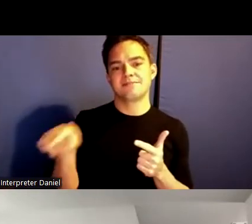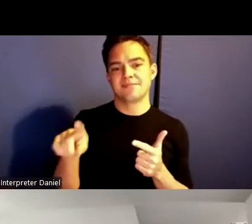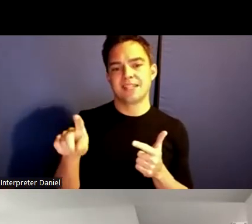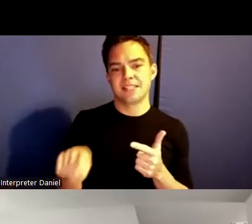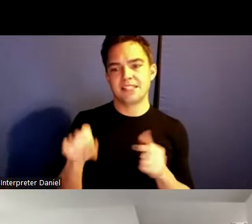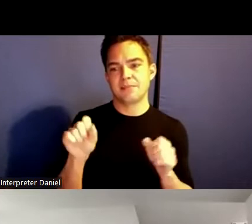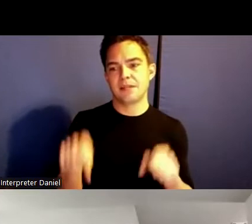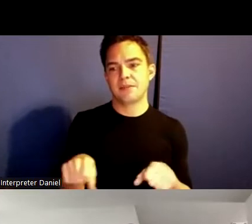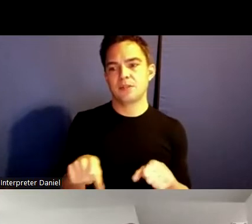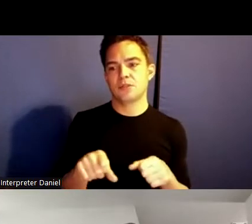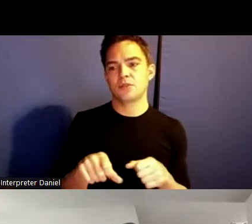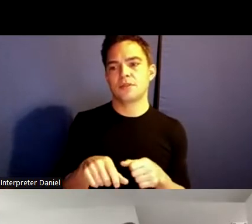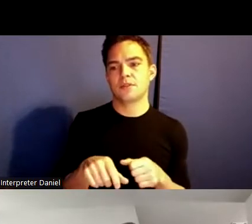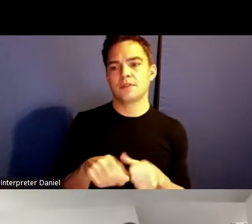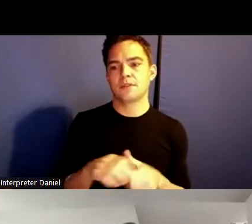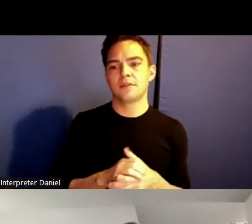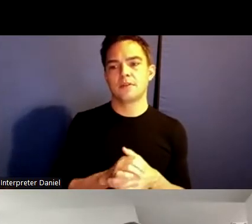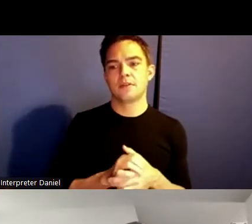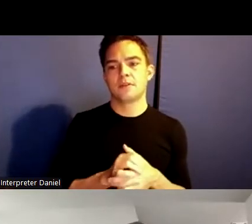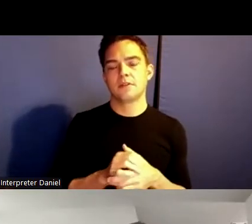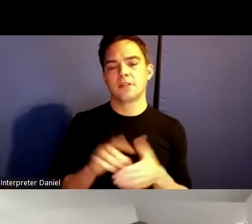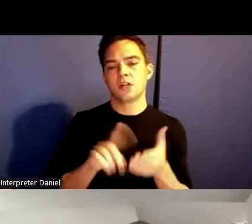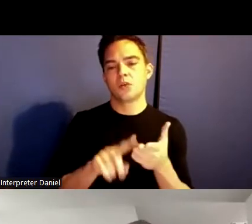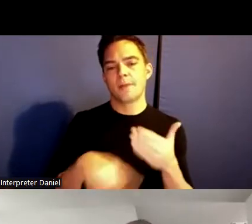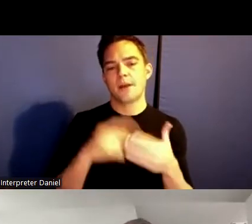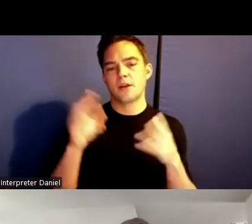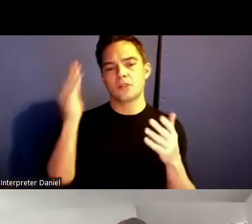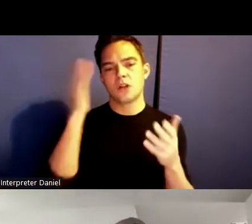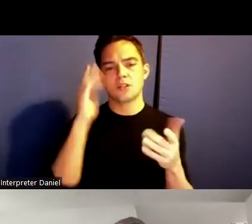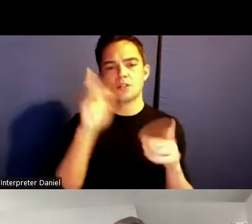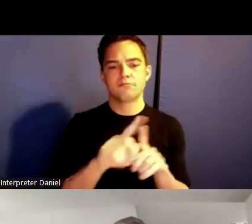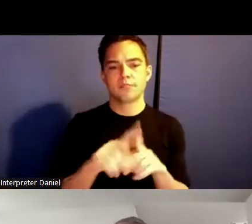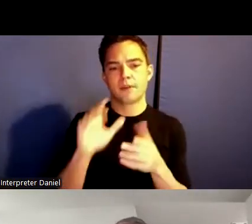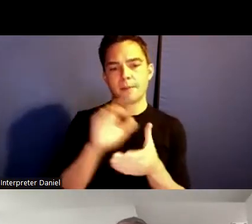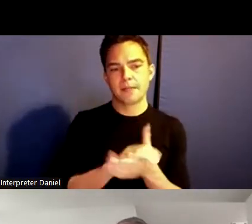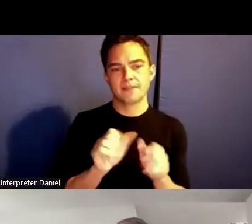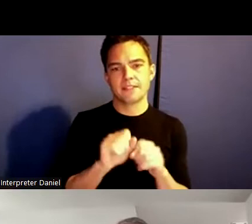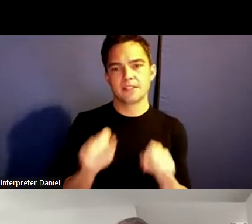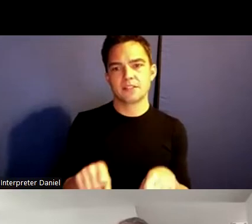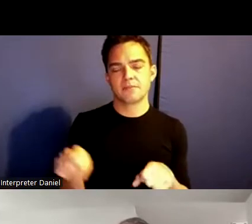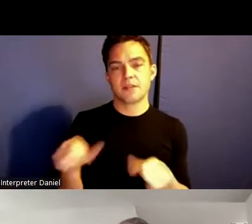knowledge about how different belief systems really affect how